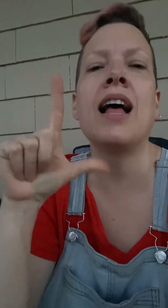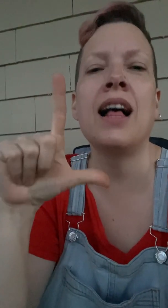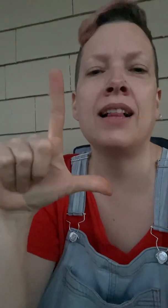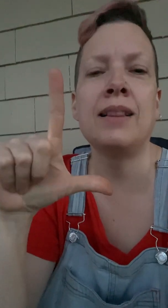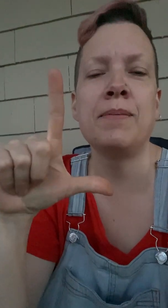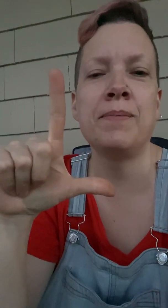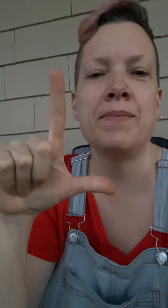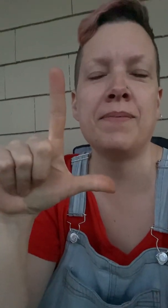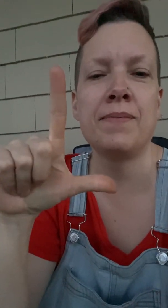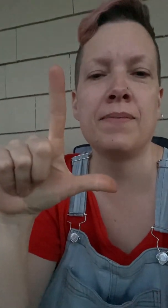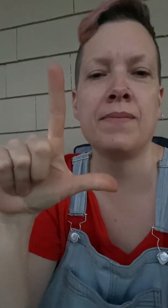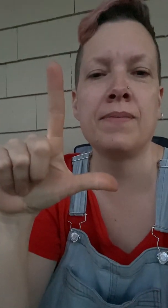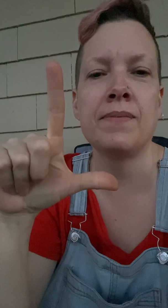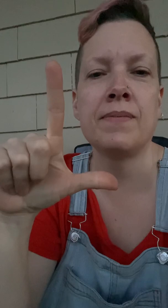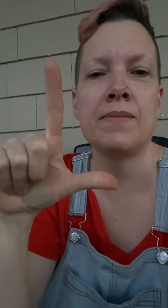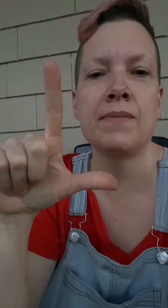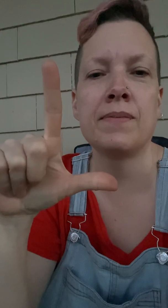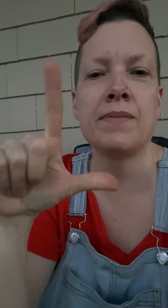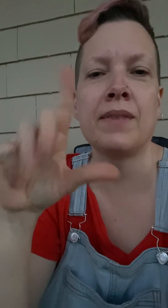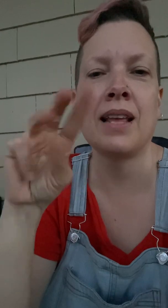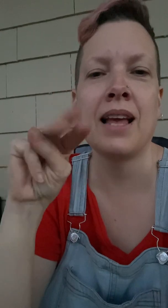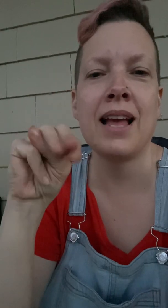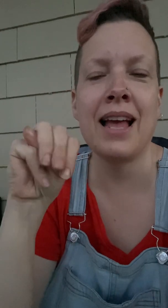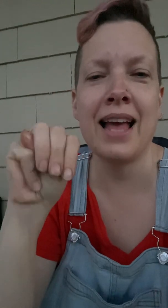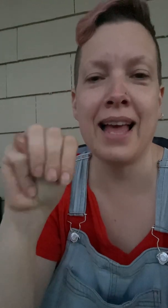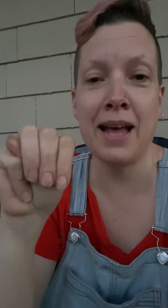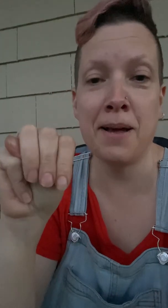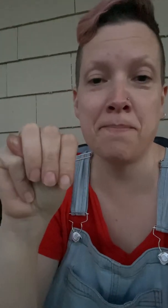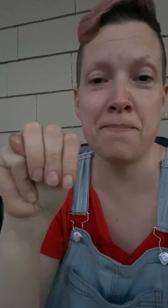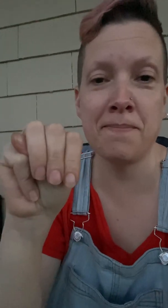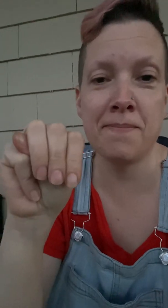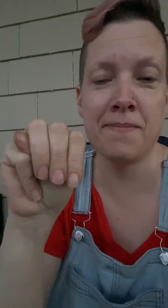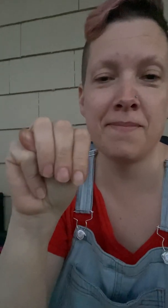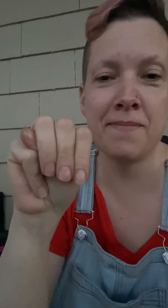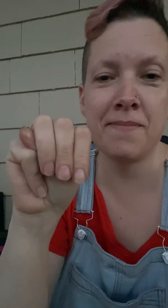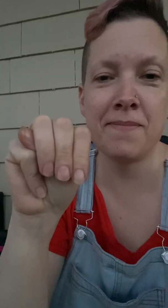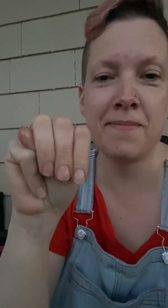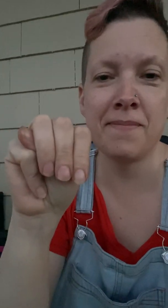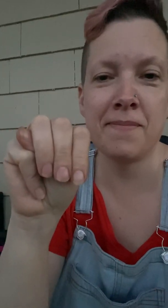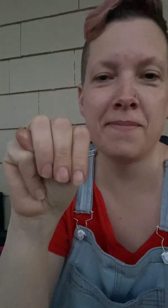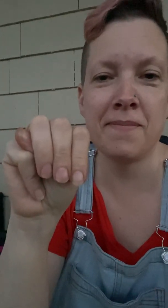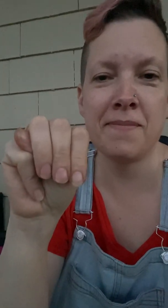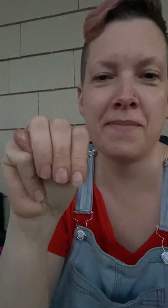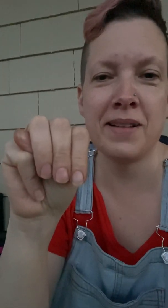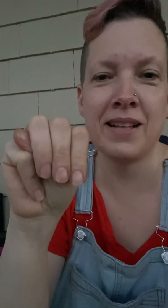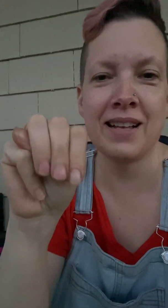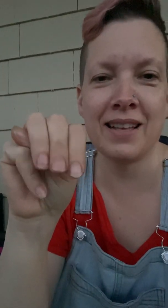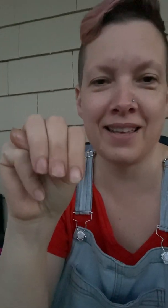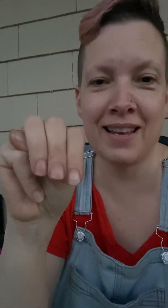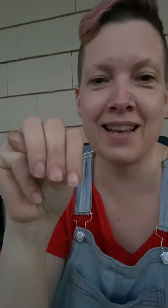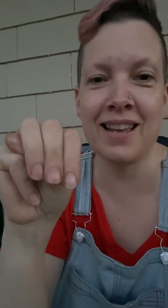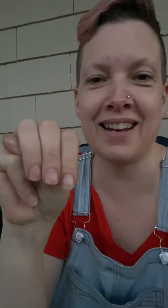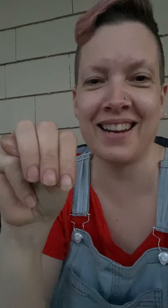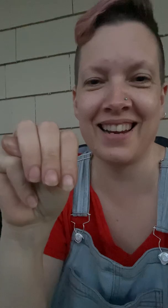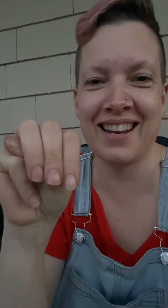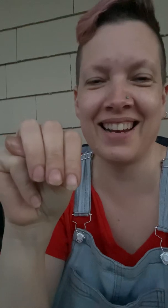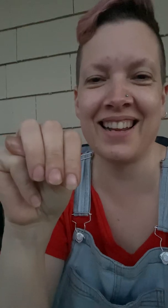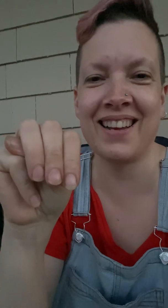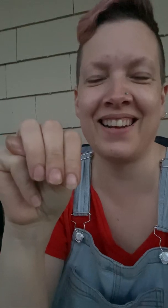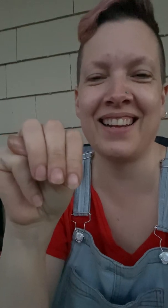L. M... got it? Good.